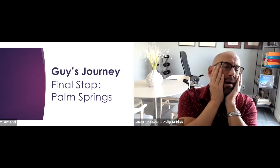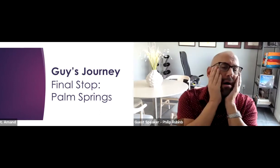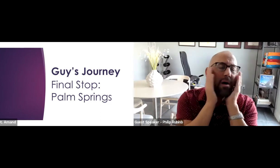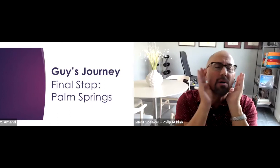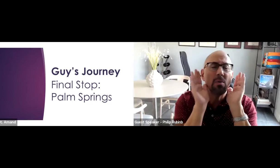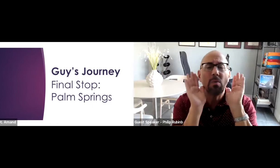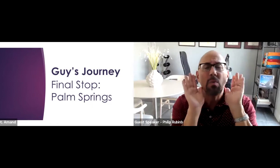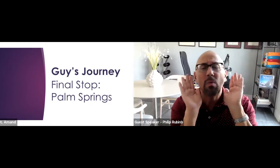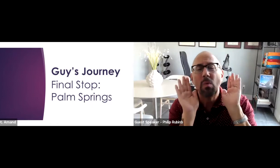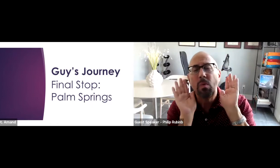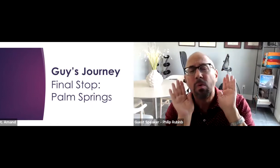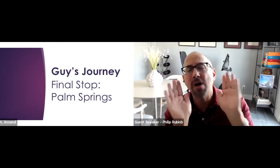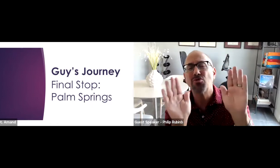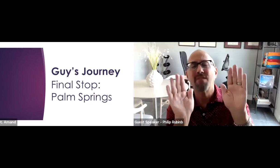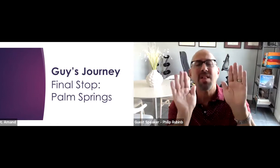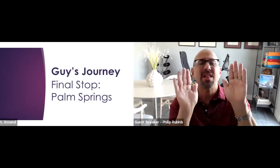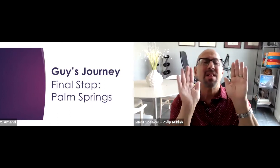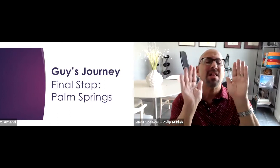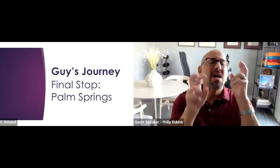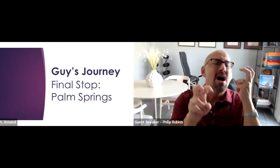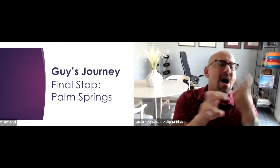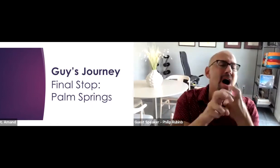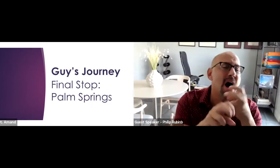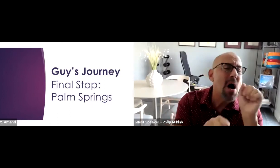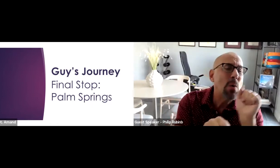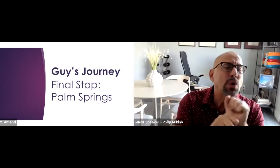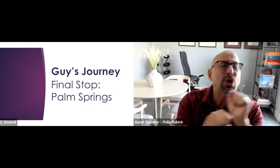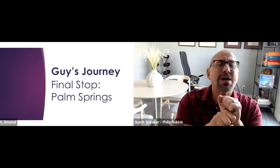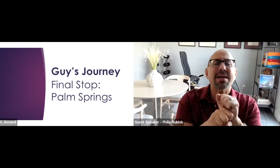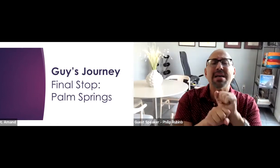"Do you know Guy Wonder? Oh, he was such an amazing guy.